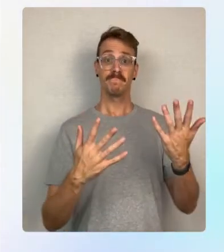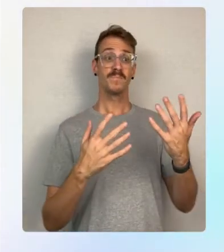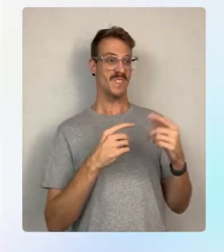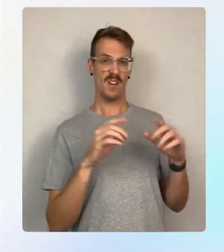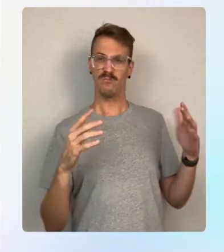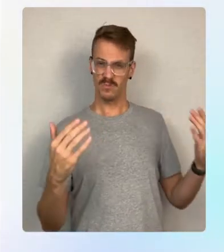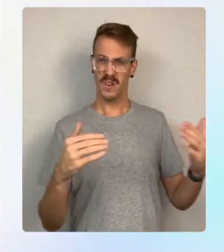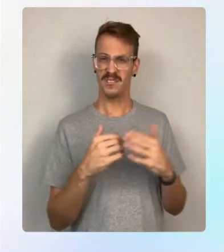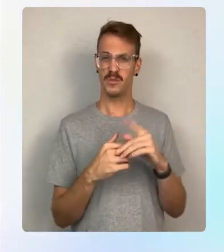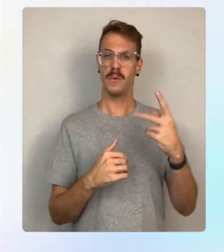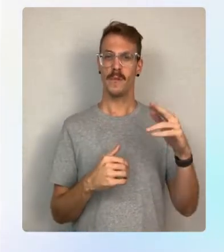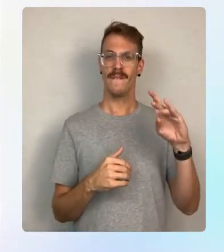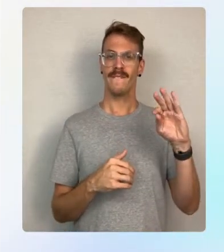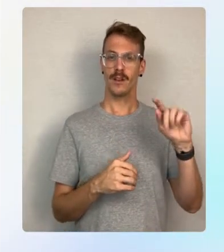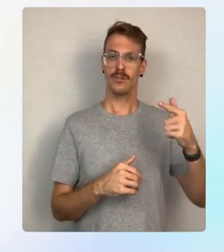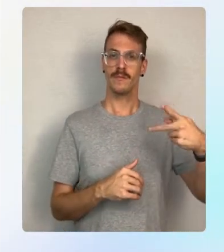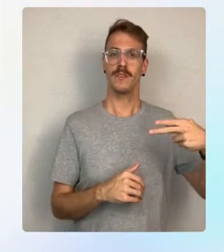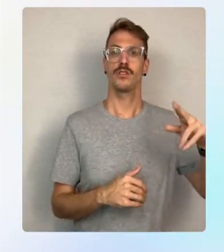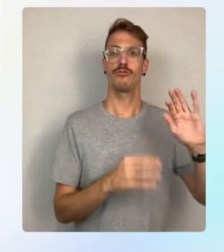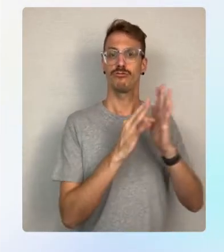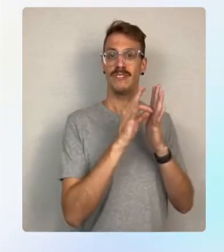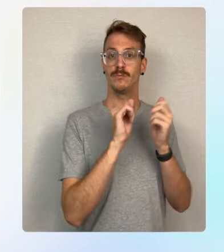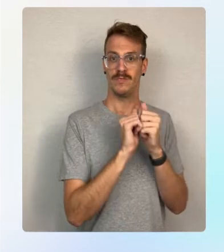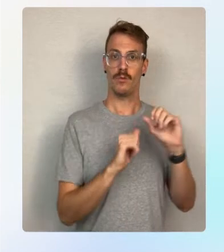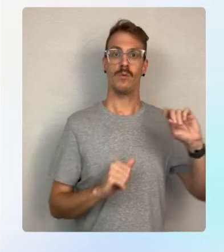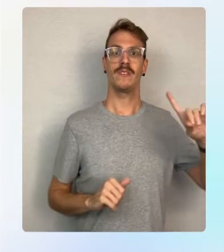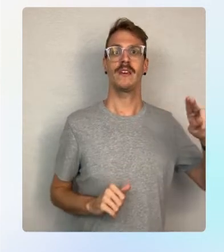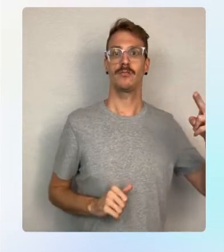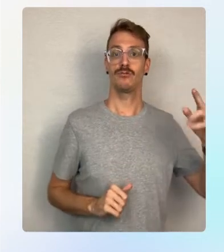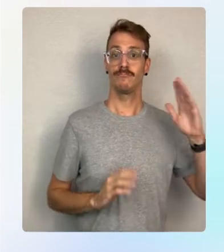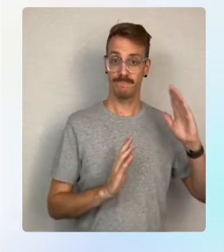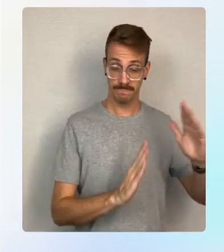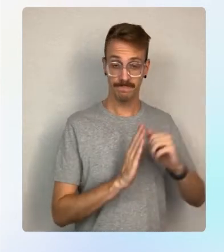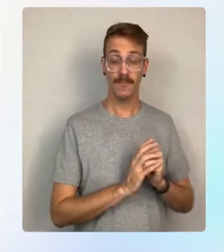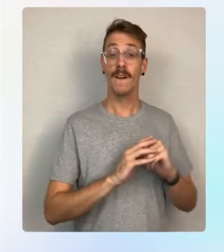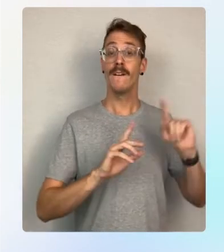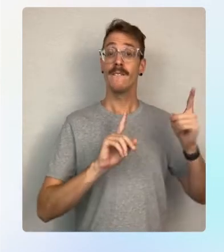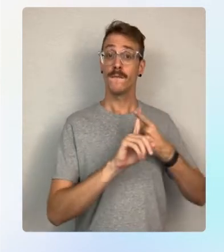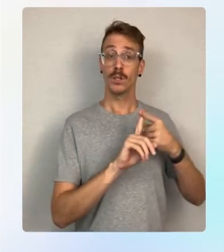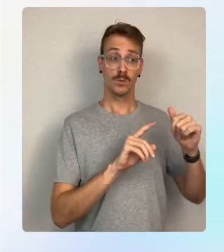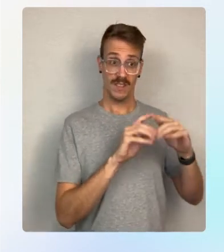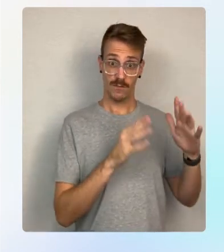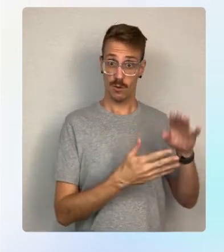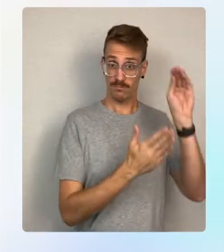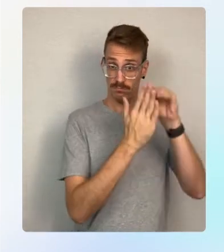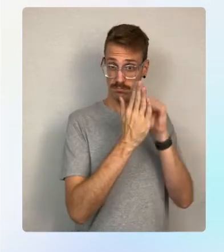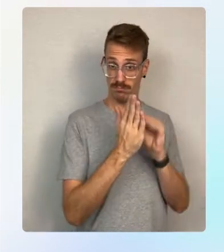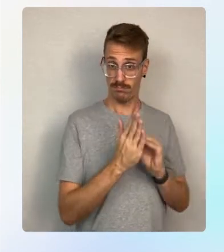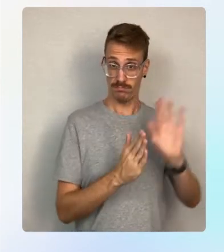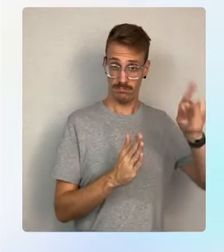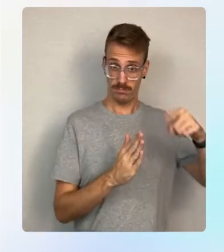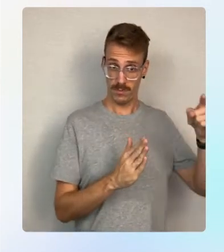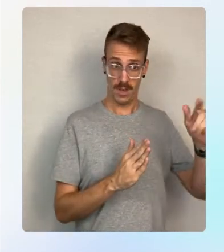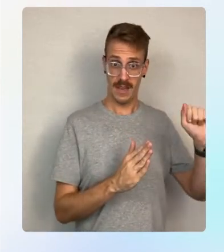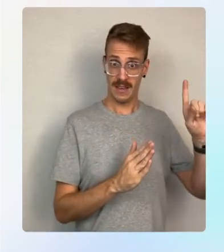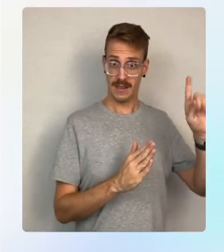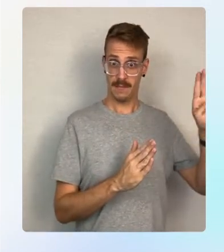Let's perform a Perfetto GPU Trace using ODH. First, we need to enter these ADB commands